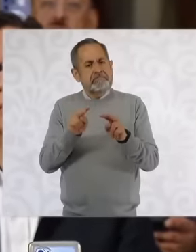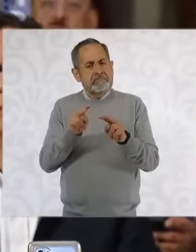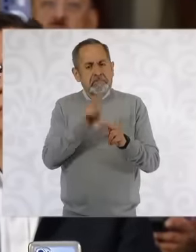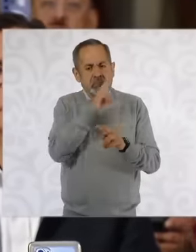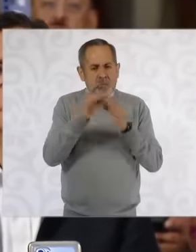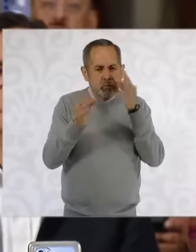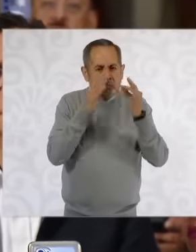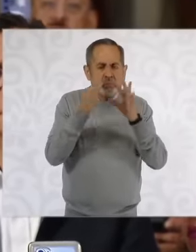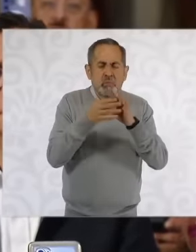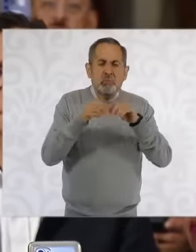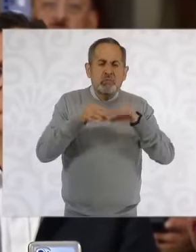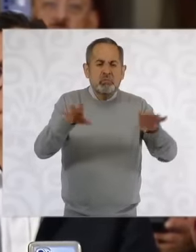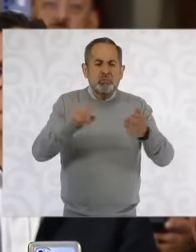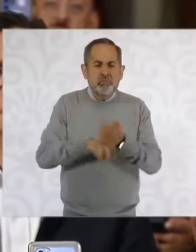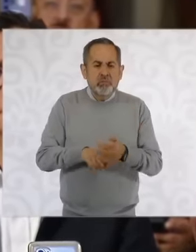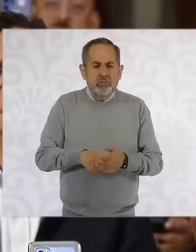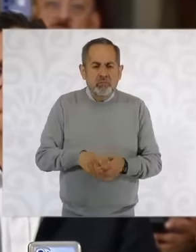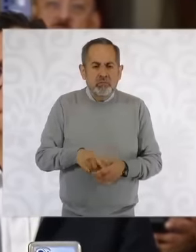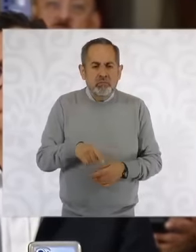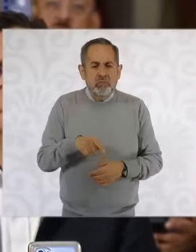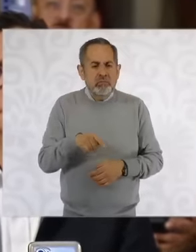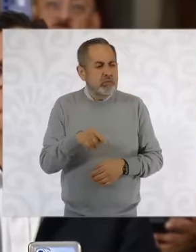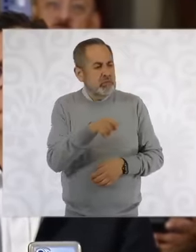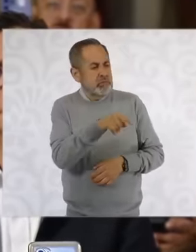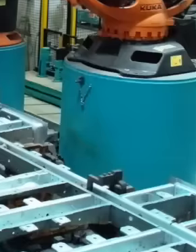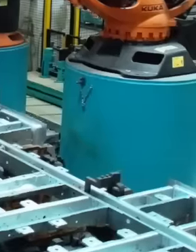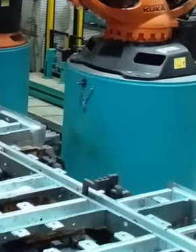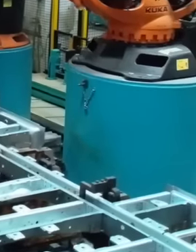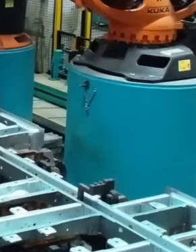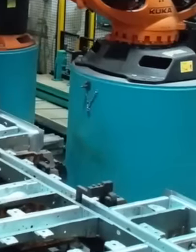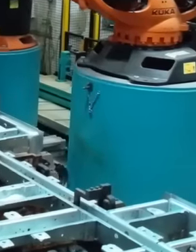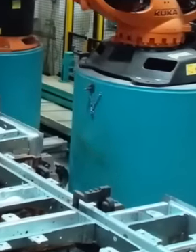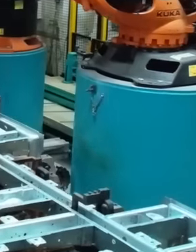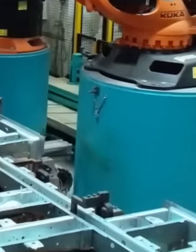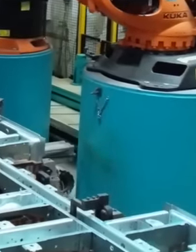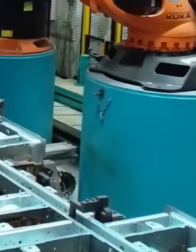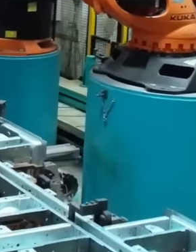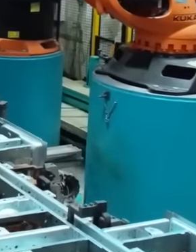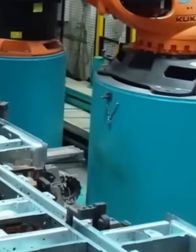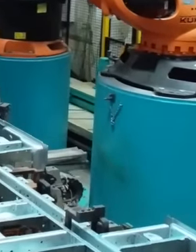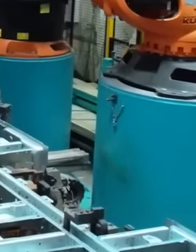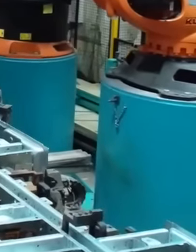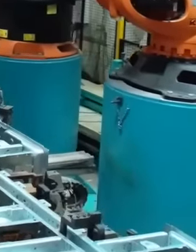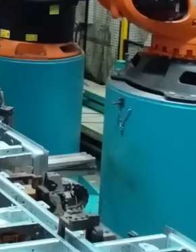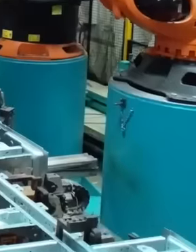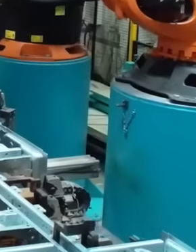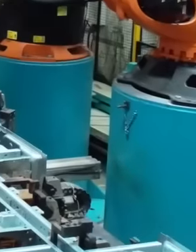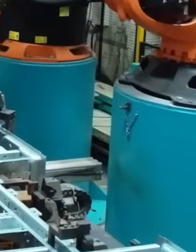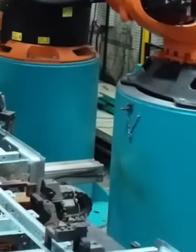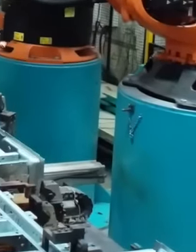you gave about the name of the car and the Mexican car I would like to ask you why between